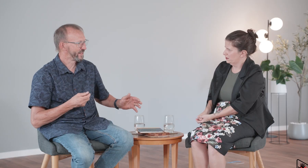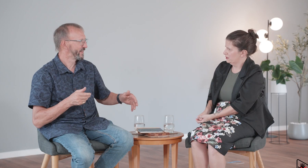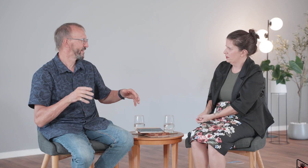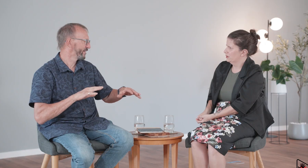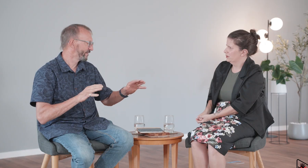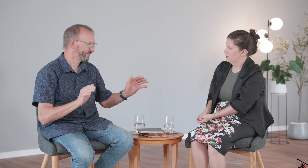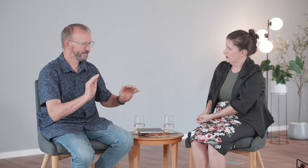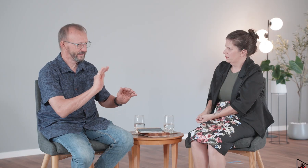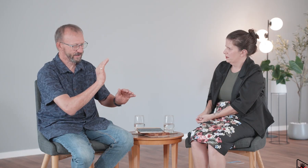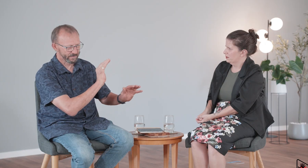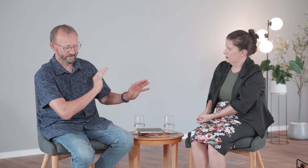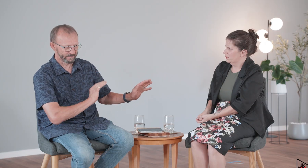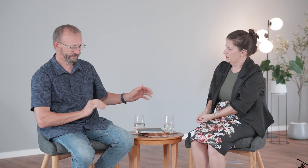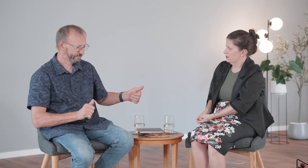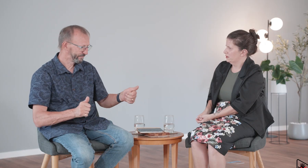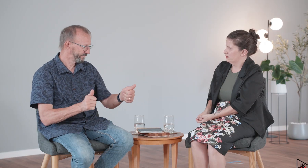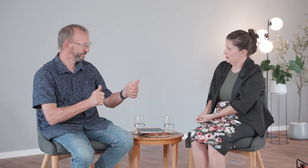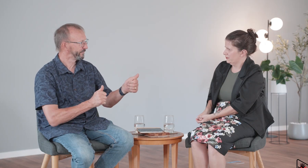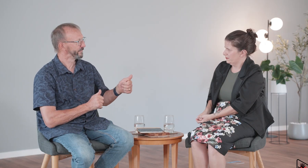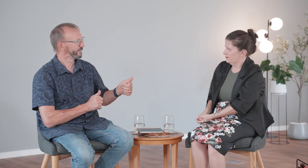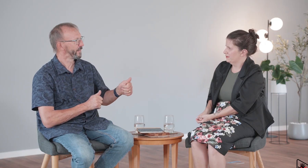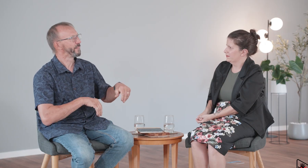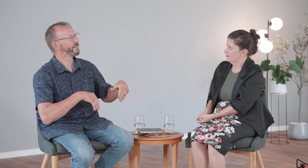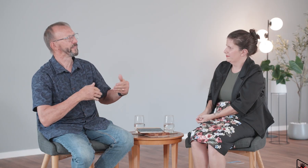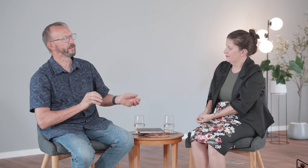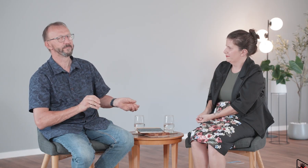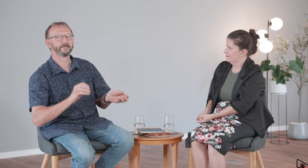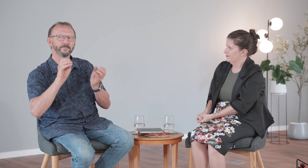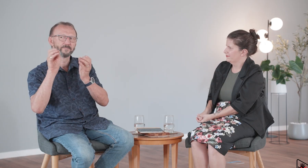And then when it's dry, then everything will be tidied up, make sure it's okay,